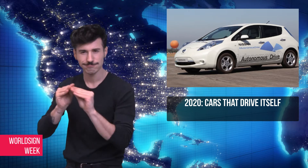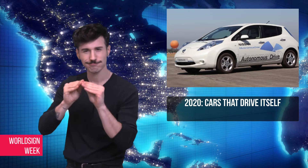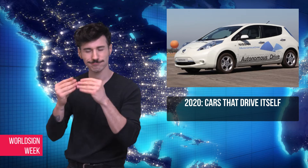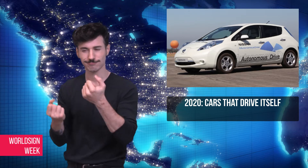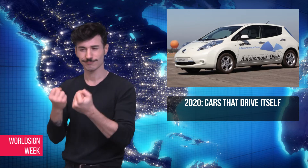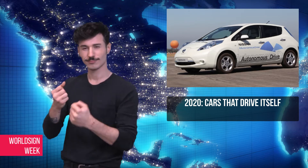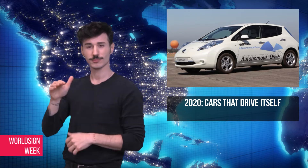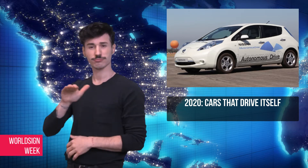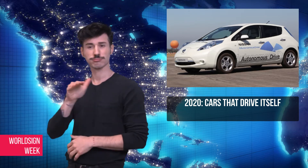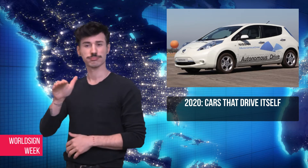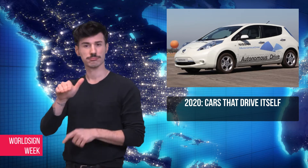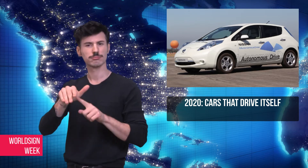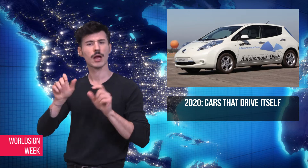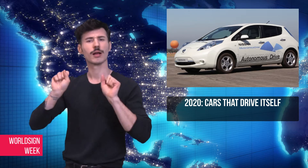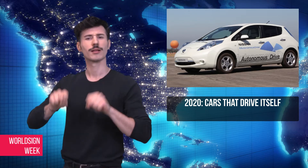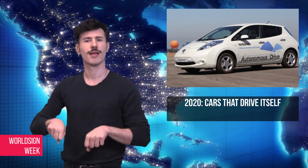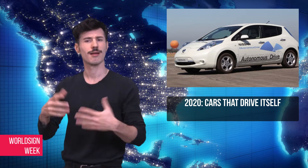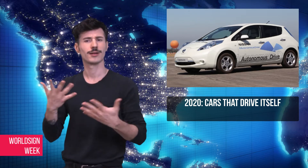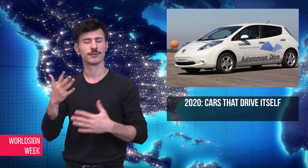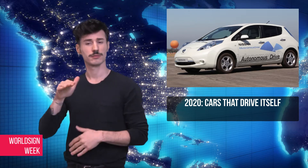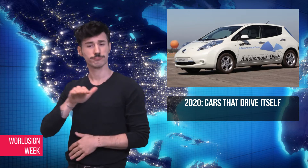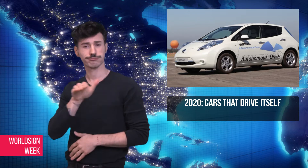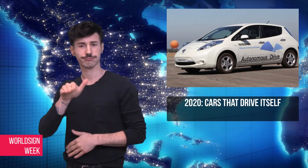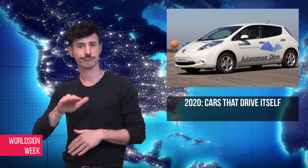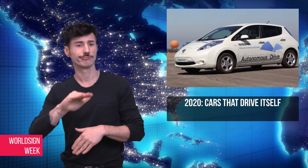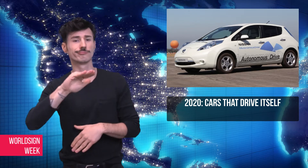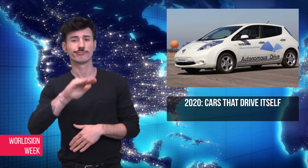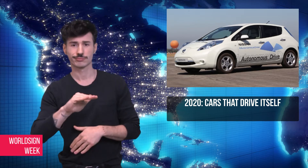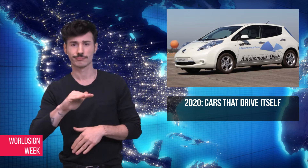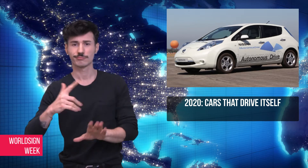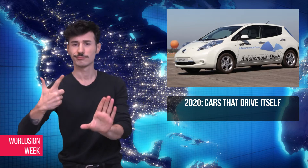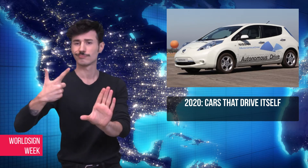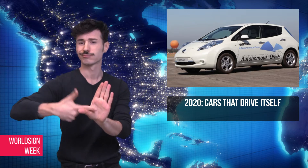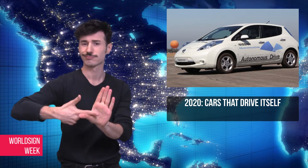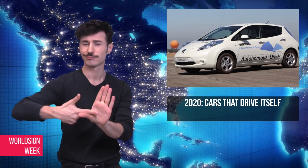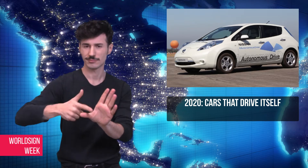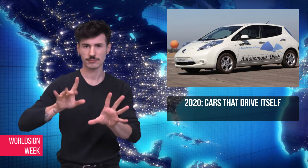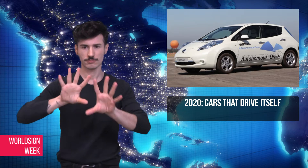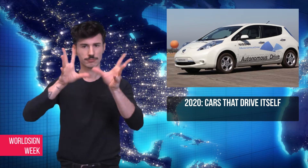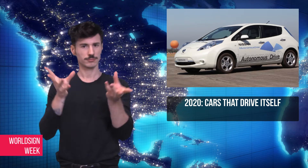Their latest prototype, in testing stage, drives and